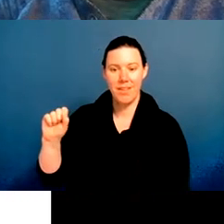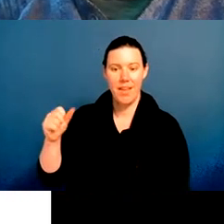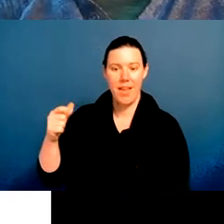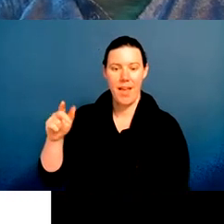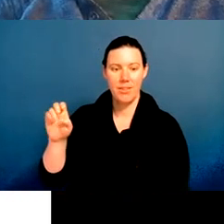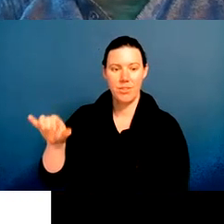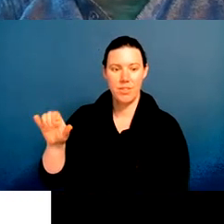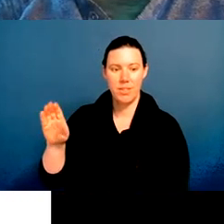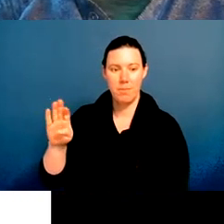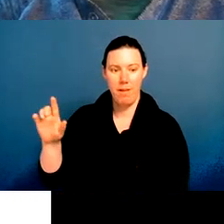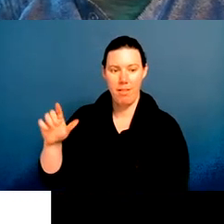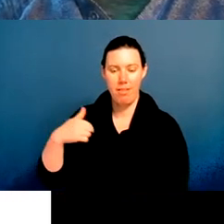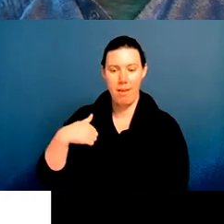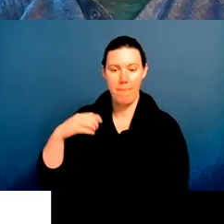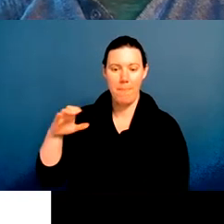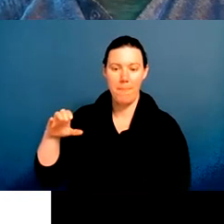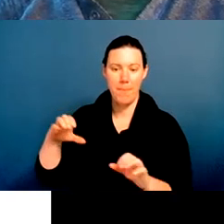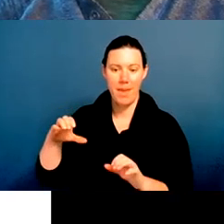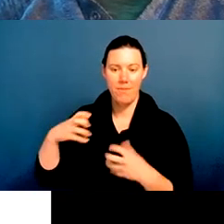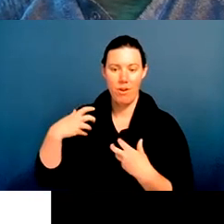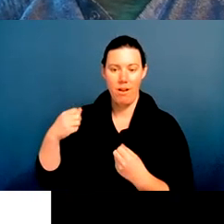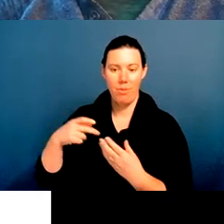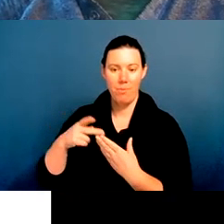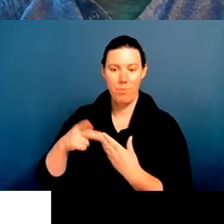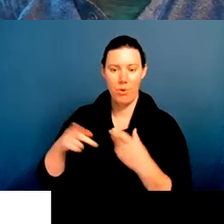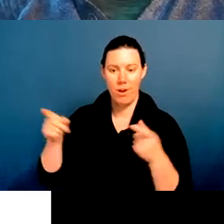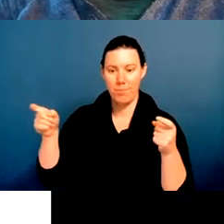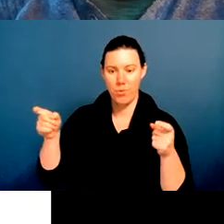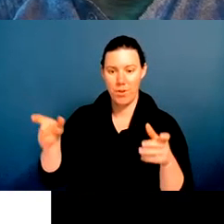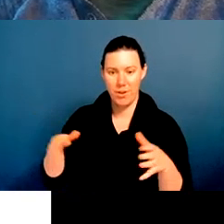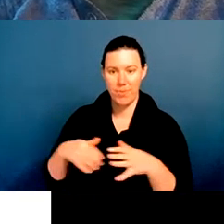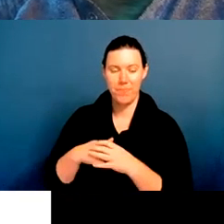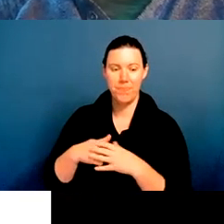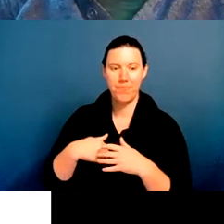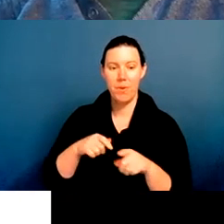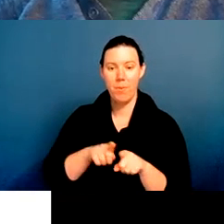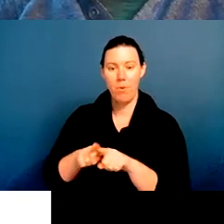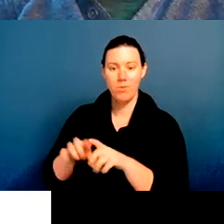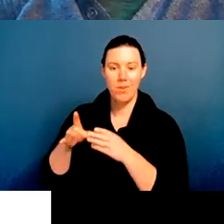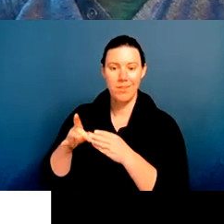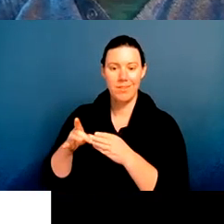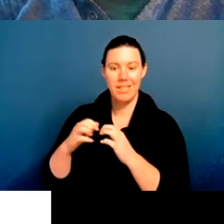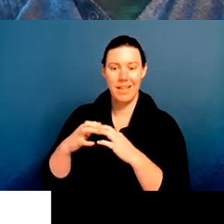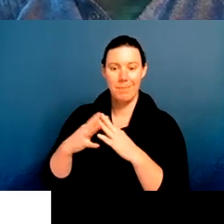I am also the lead for the implement of 5229, which is the health equity bill.